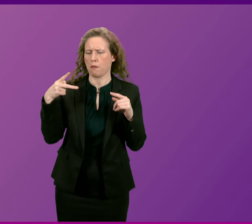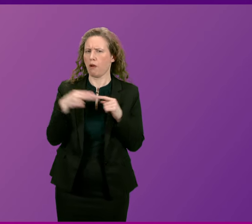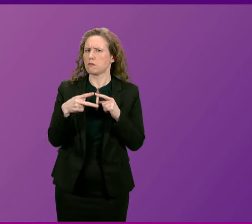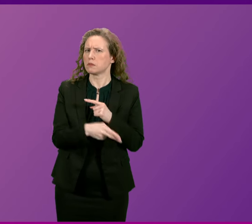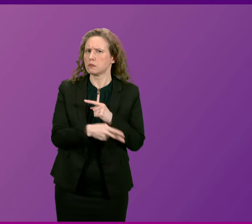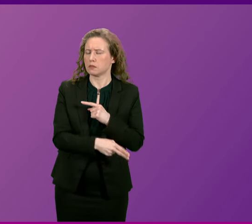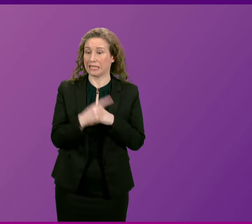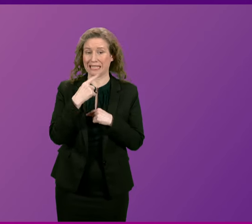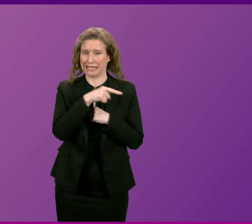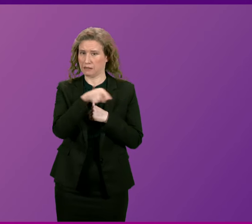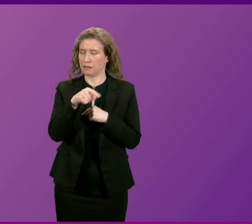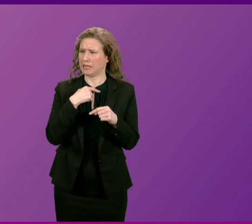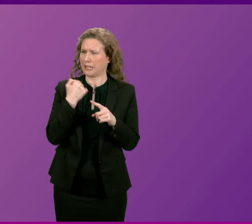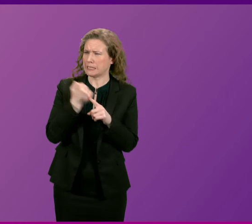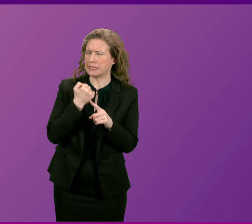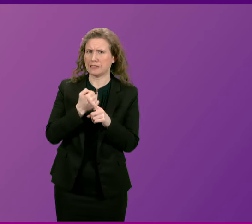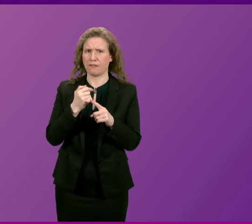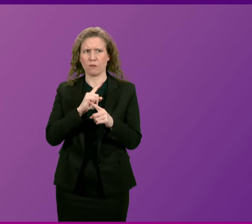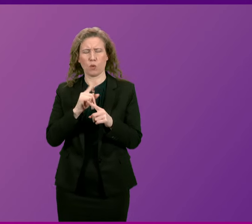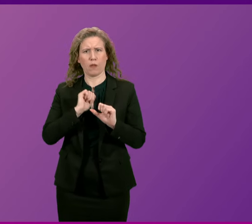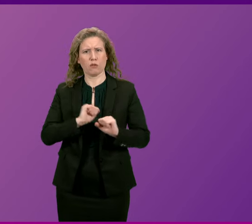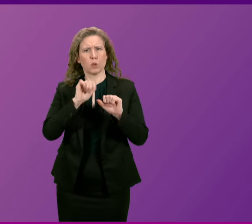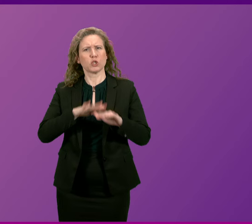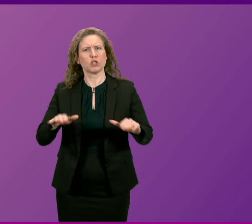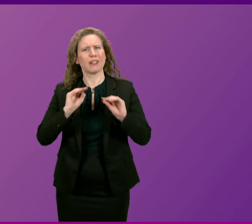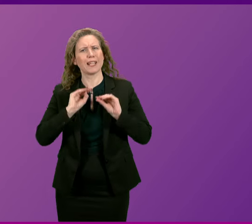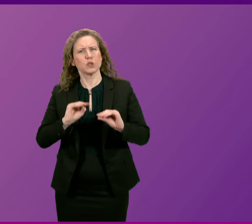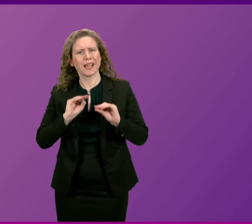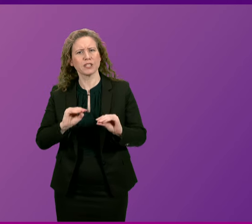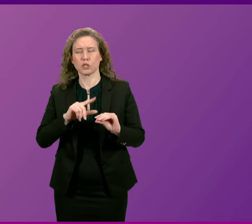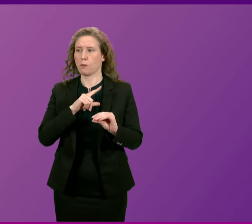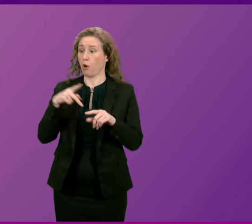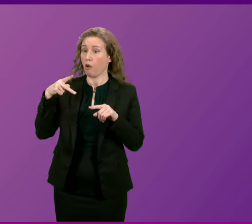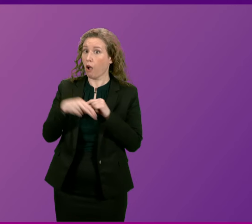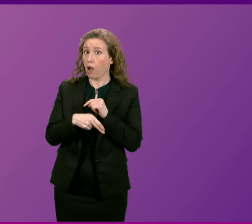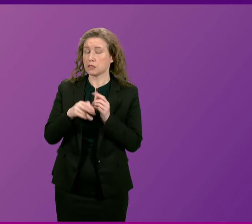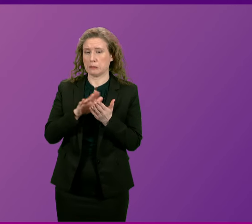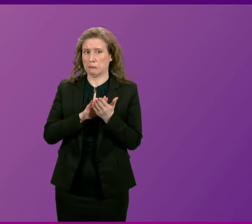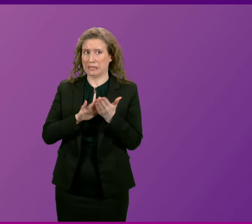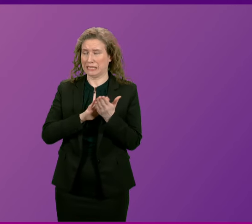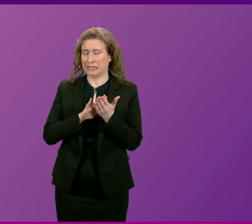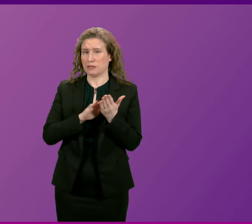that they are fighting for their kids’ education, because those cuts will, in their words, make it